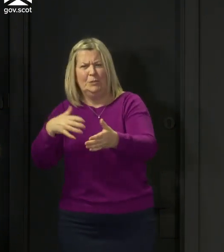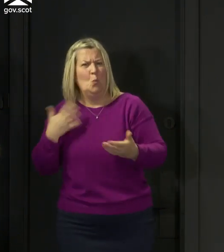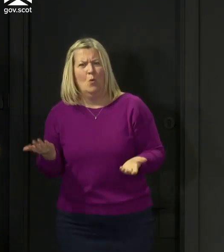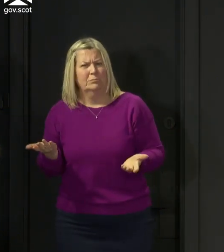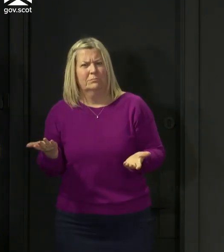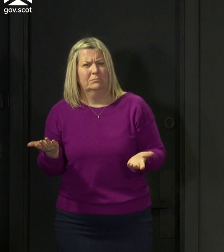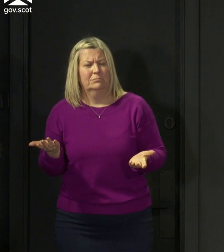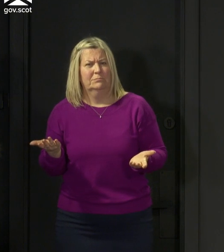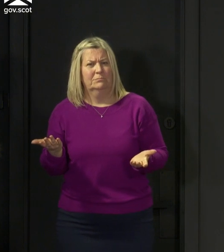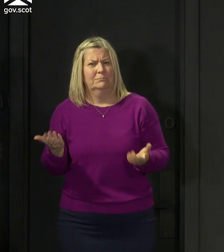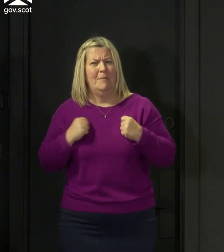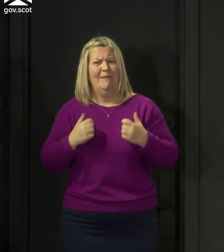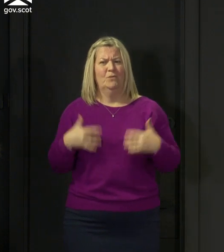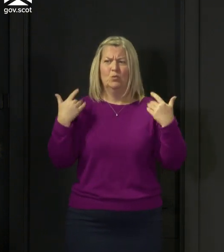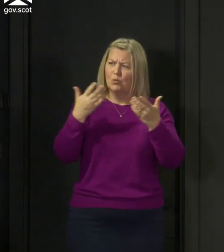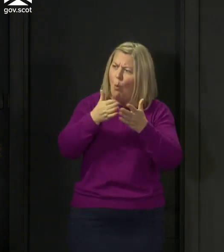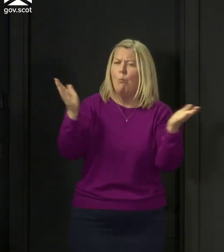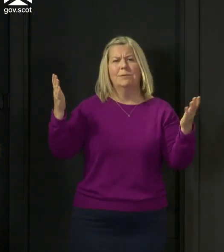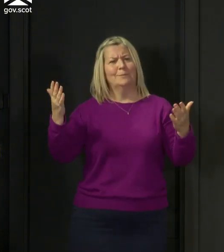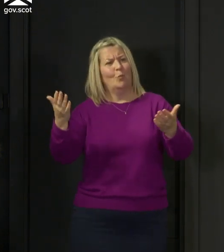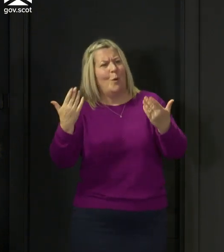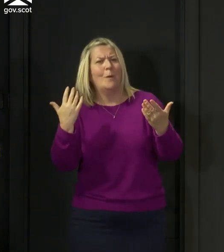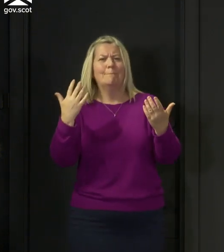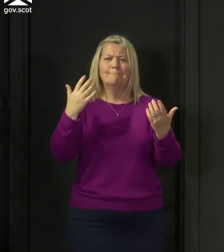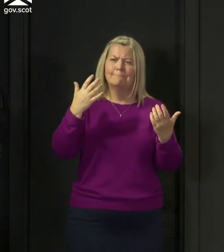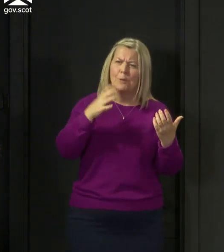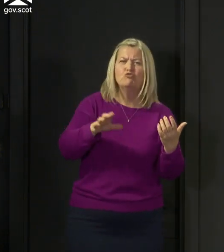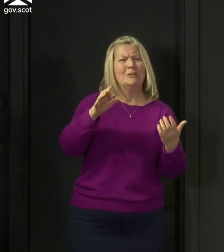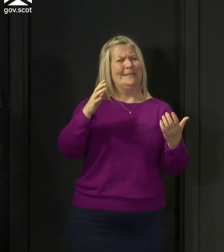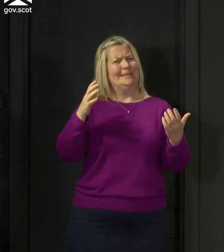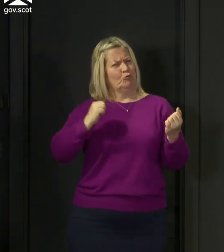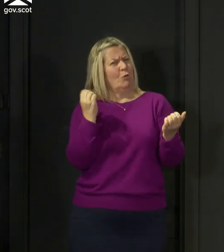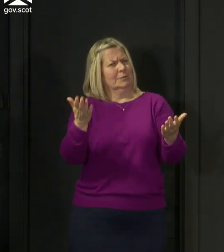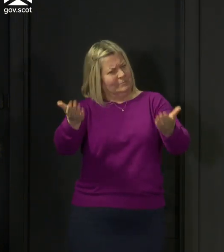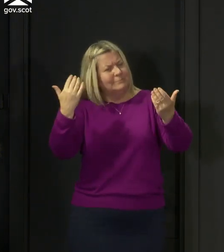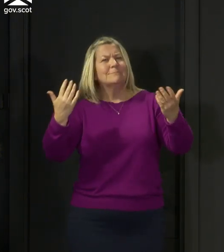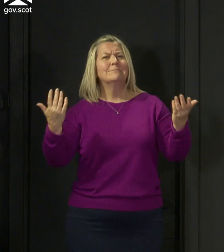on Scotland being an open and welcoming country that is happy to welcome people from all parts